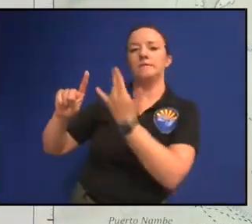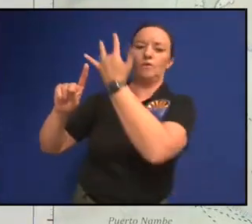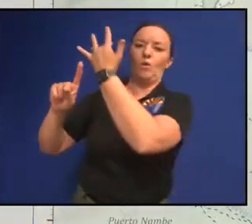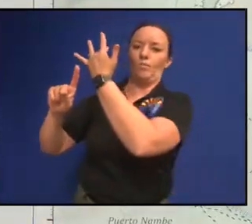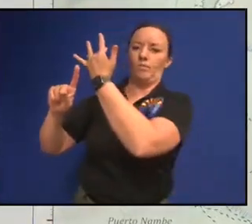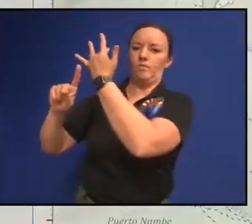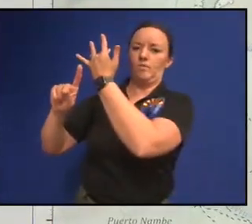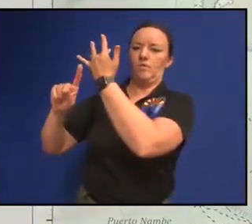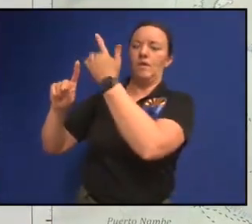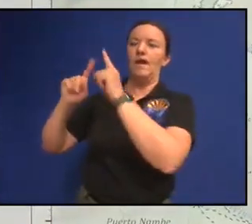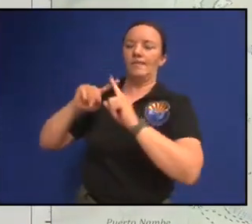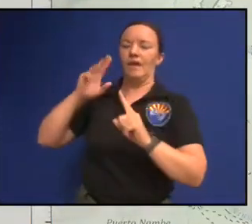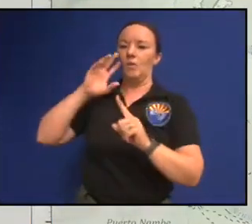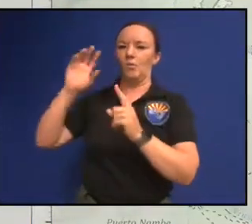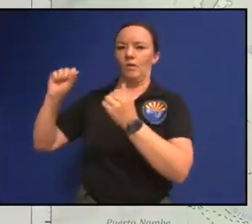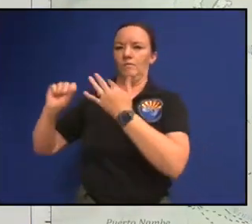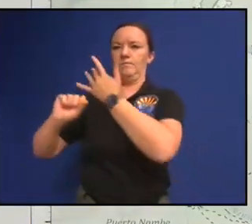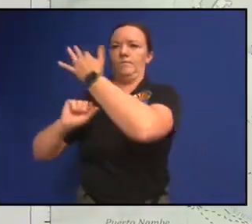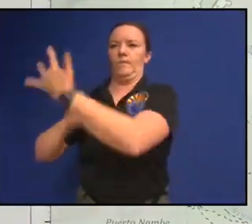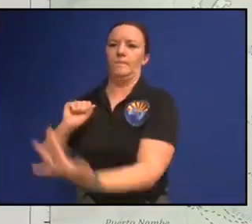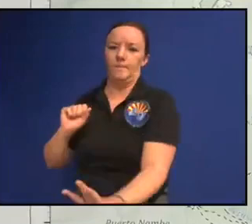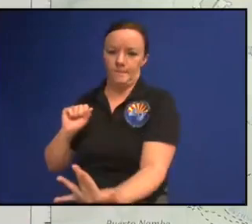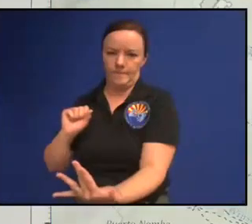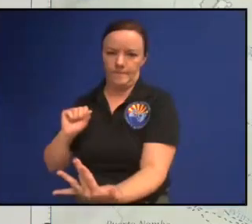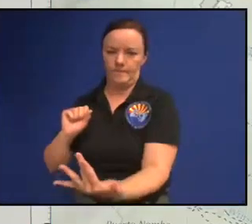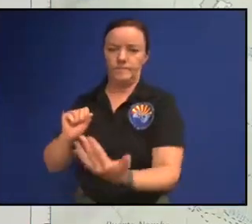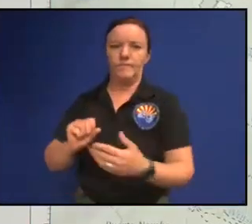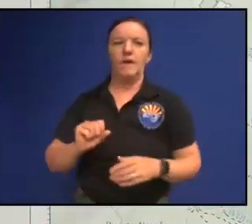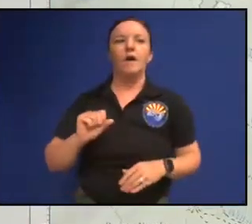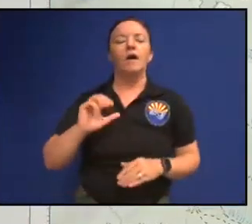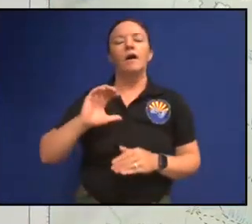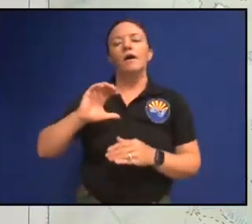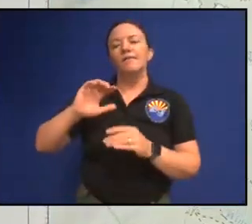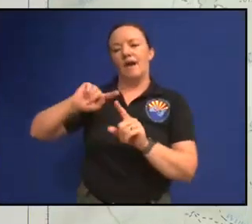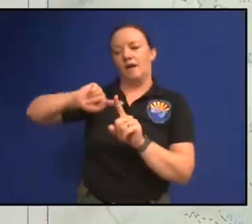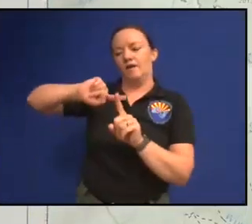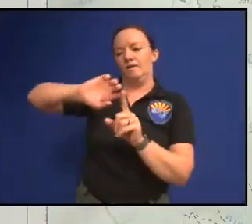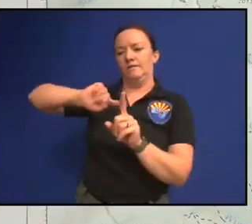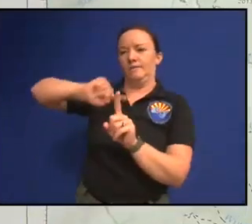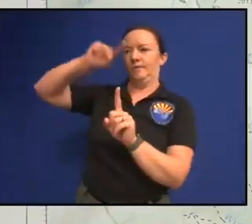WHAT WE CALL A CATCHER'S MITT. THAT IS WORKING. IT IS IN PLACE.